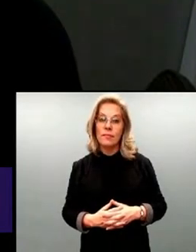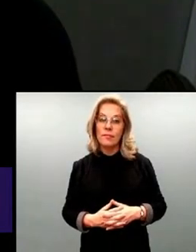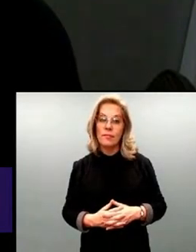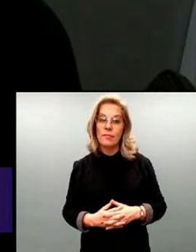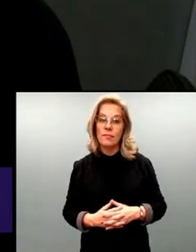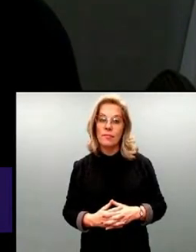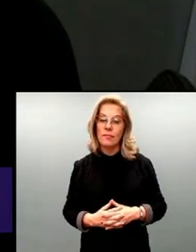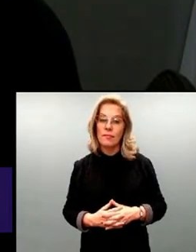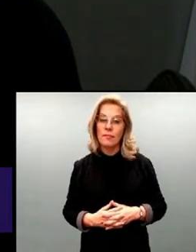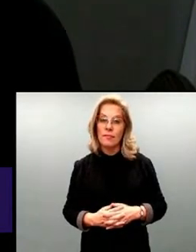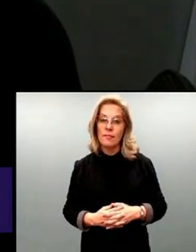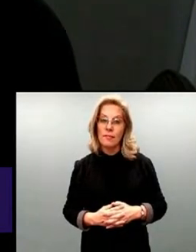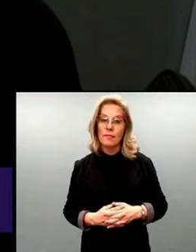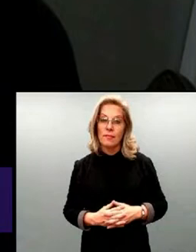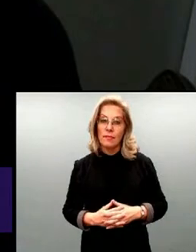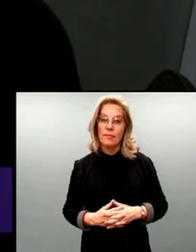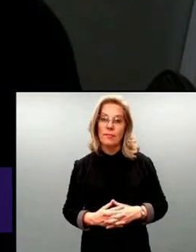don't really understand the NDIS and its processes.